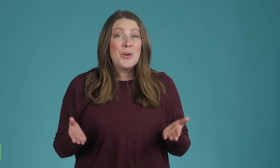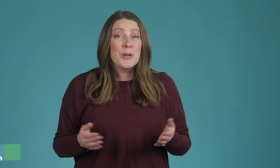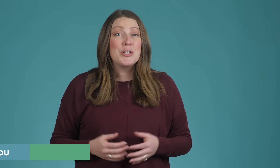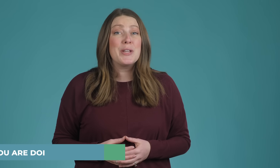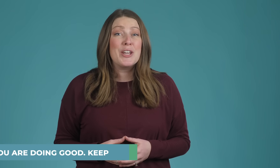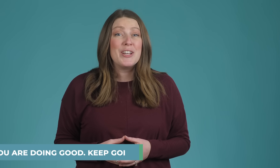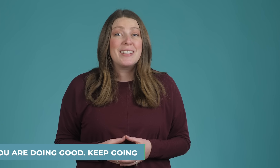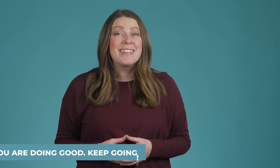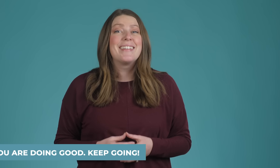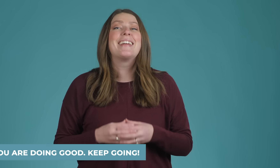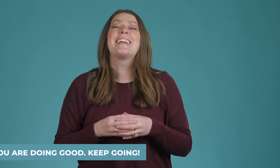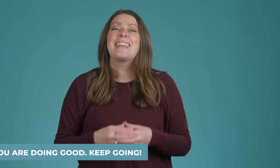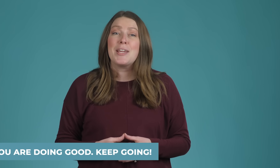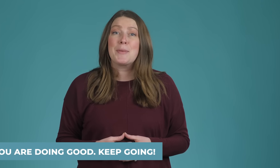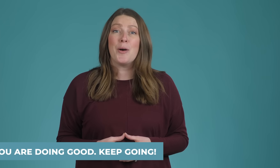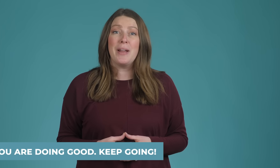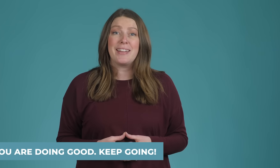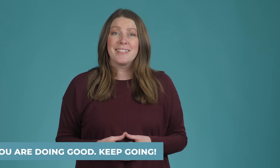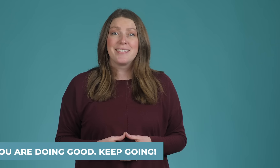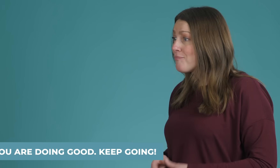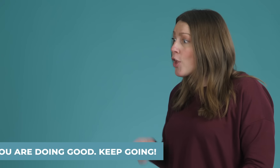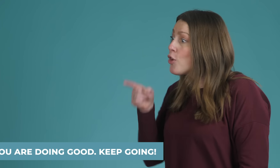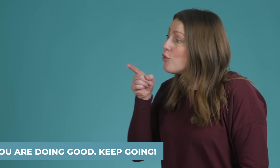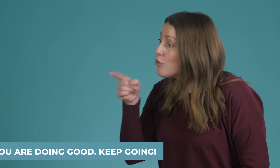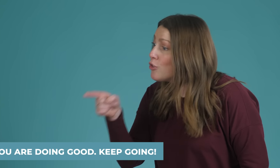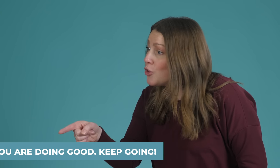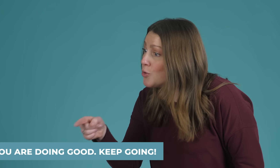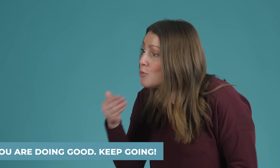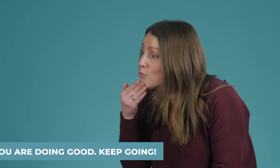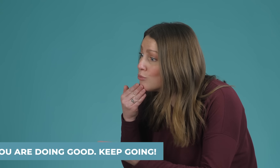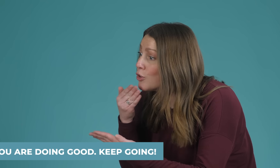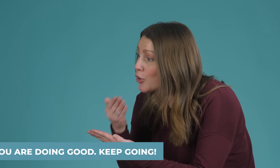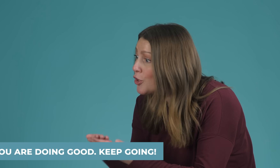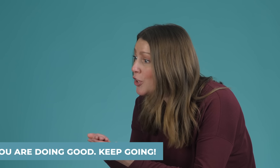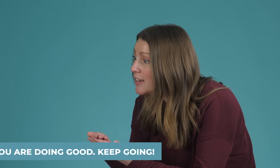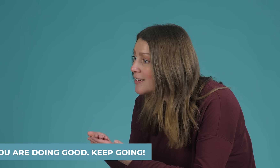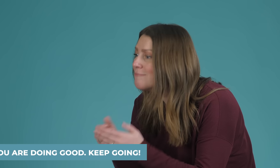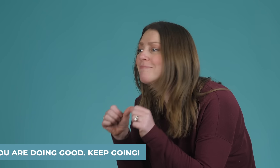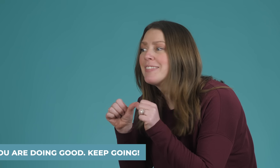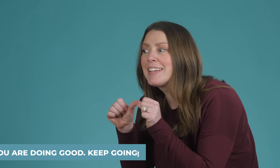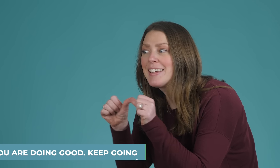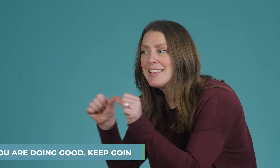You are doing good. Keep going. You good?